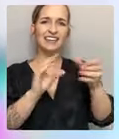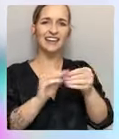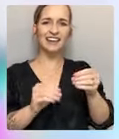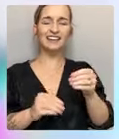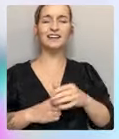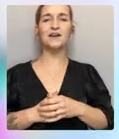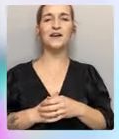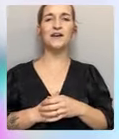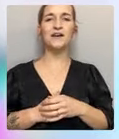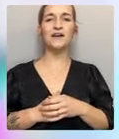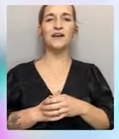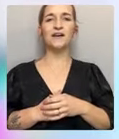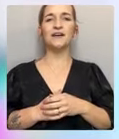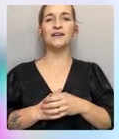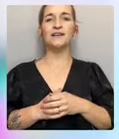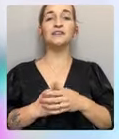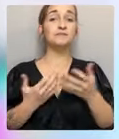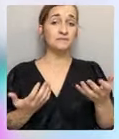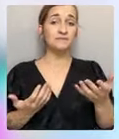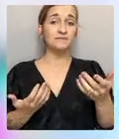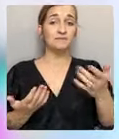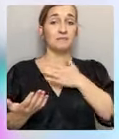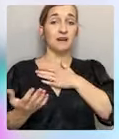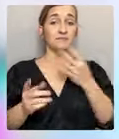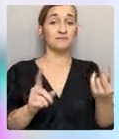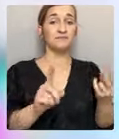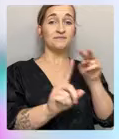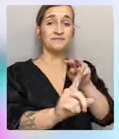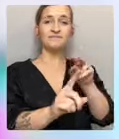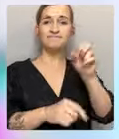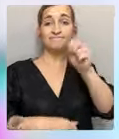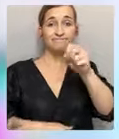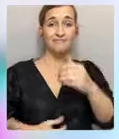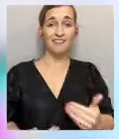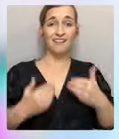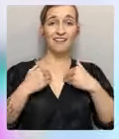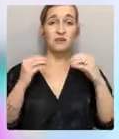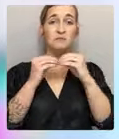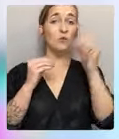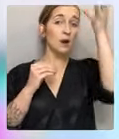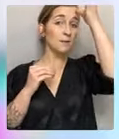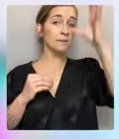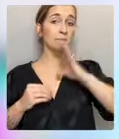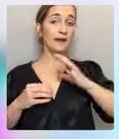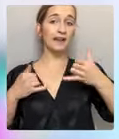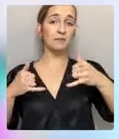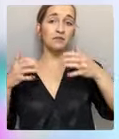that I totally agree with what Ellen has mentioned. From what I can see,